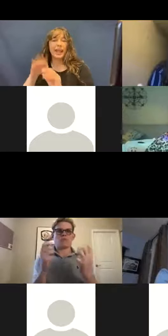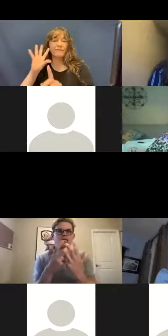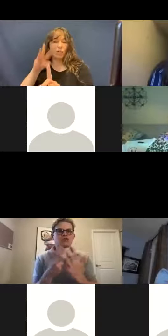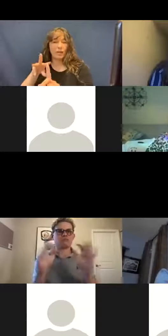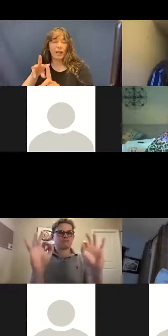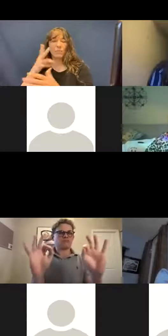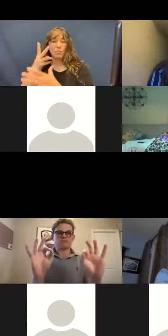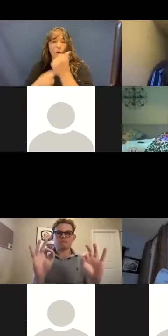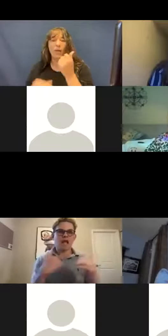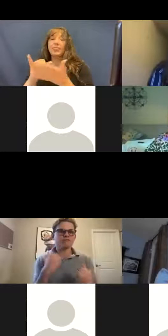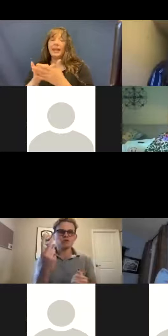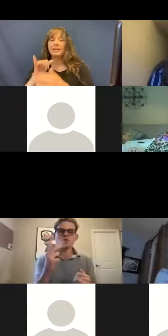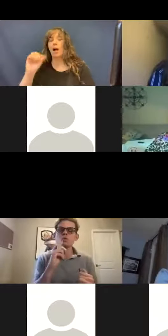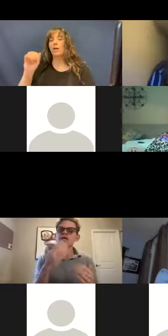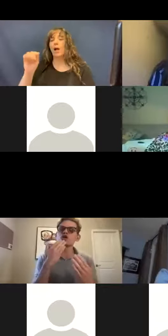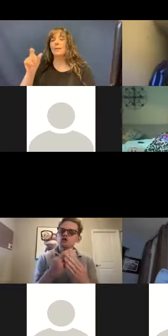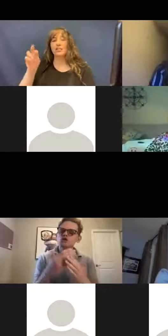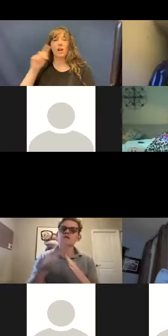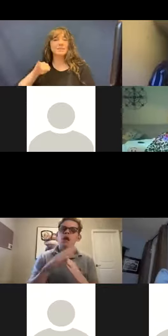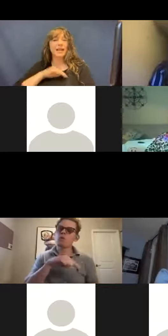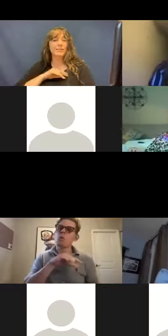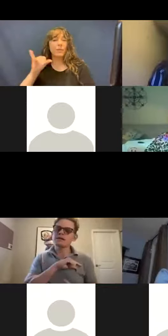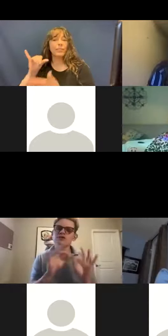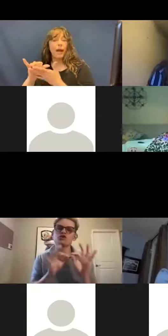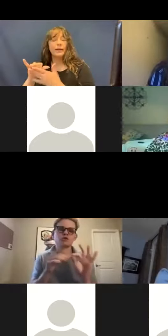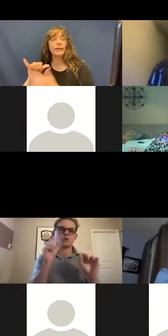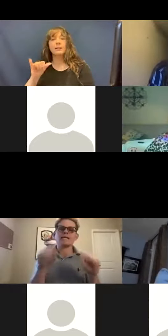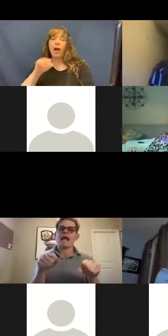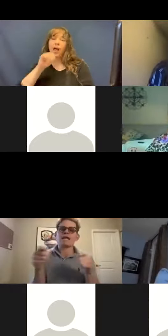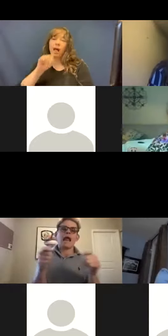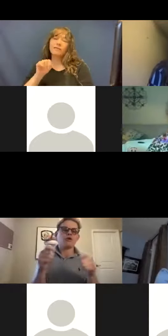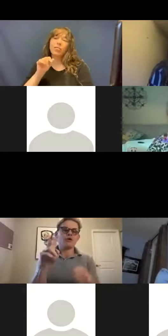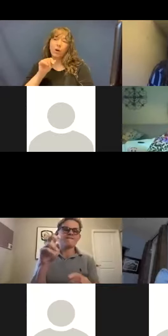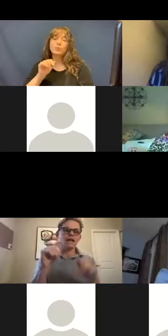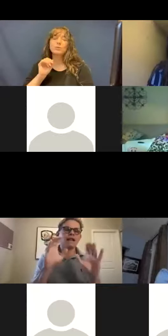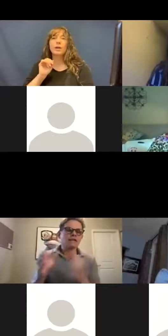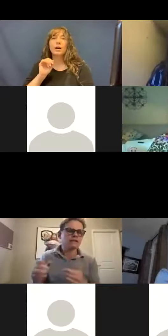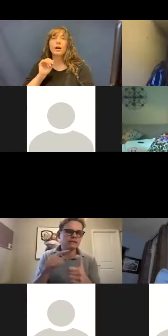I'm satisfied with that. So I love those. I have really great qualified interpreters.